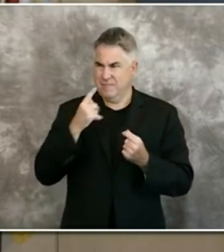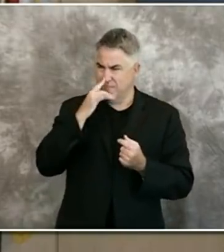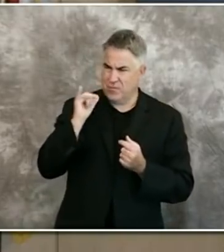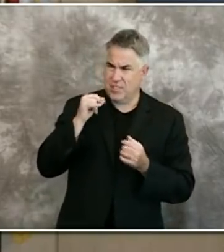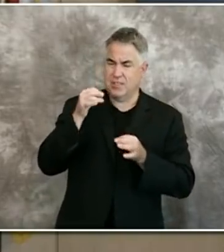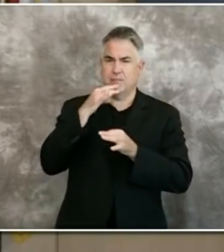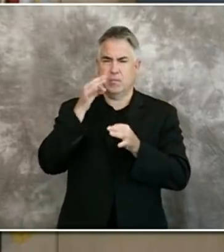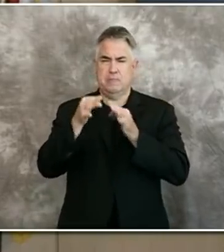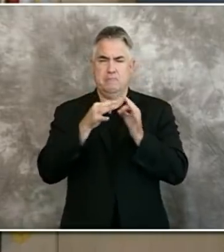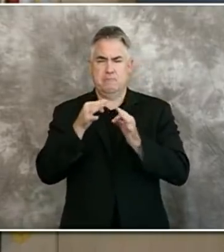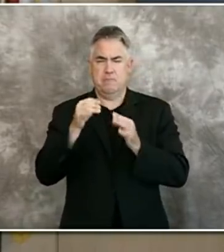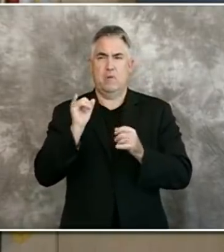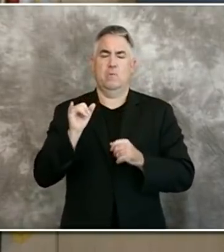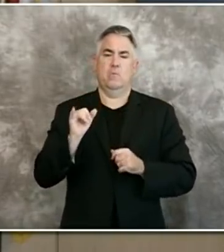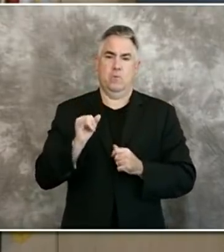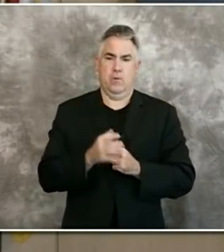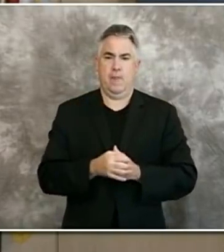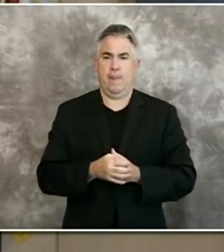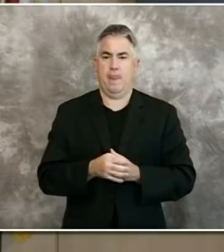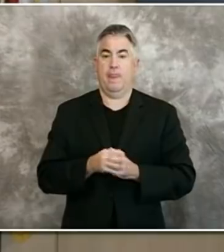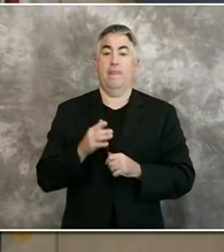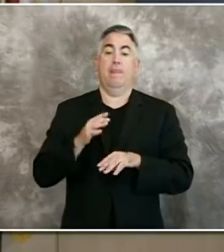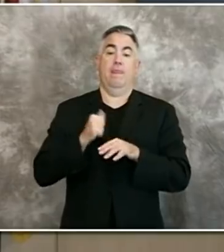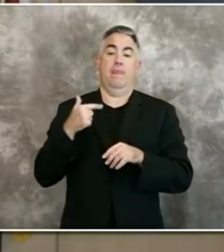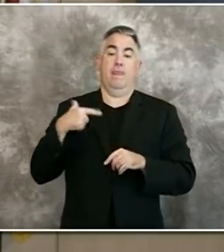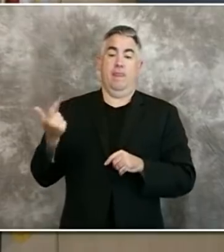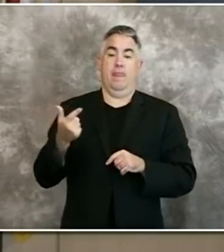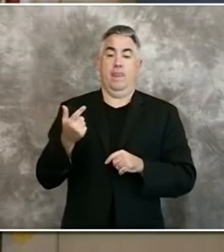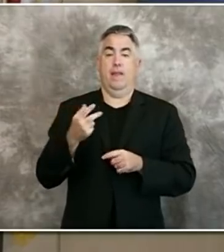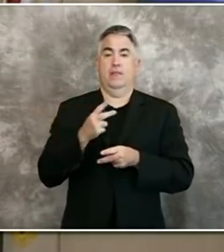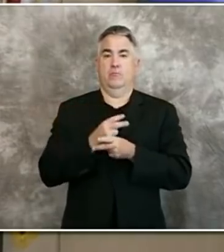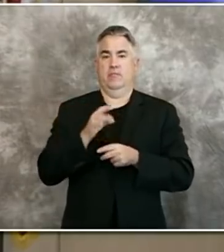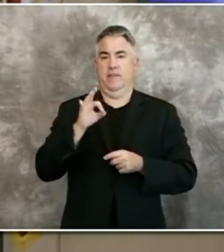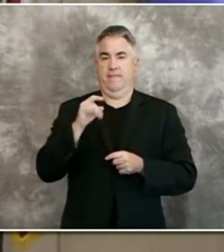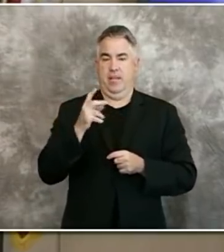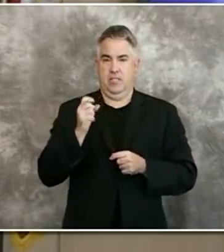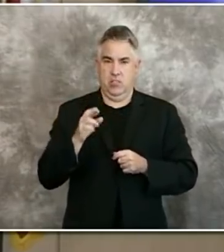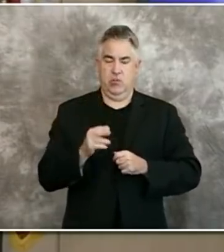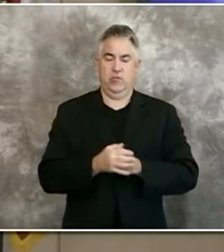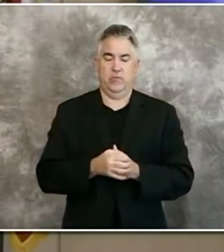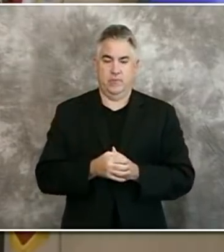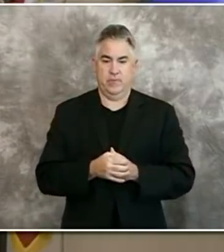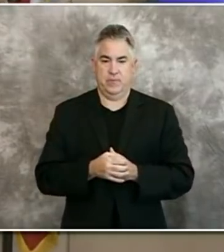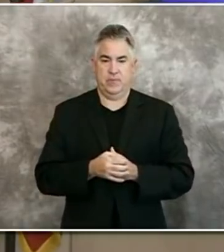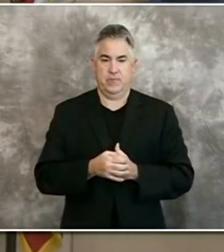DETAILS ABOUT THE UPDATED PUBLIC HEALTH ORDER AND WHAT WE'LL BE ALLOWED UNDER CERTAIN RESTRICTIONS WITH THAT LET ME